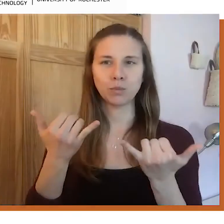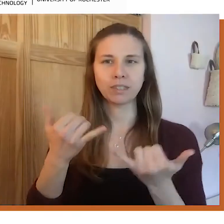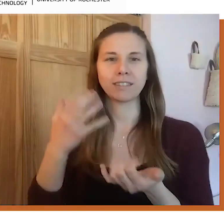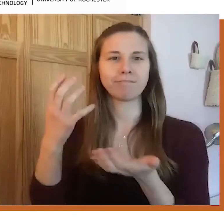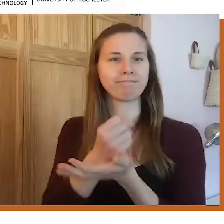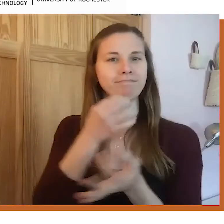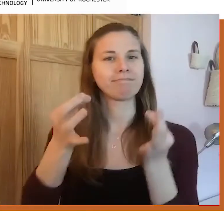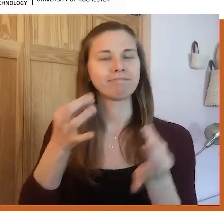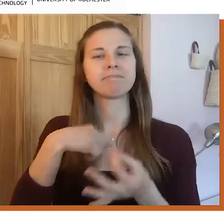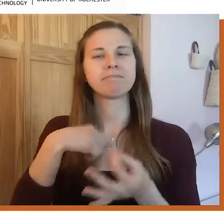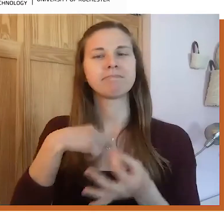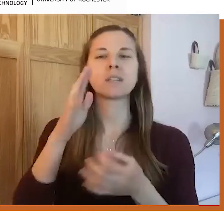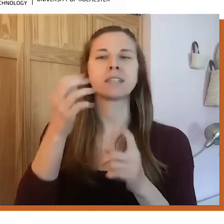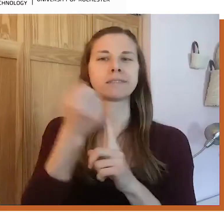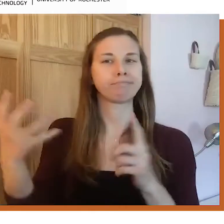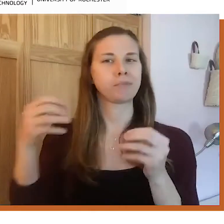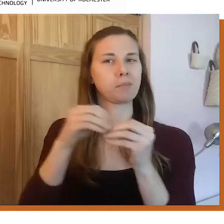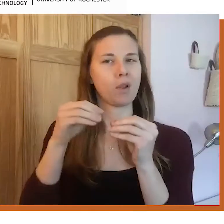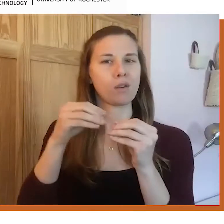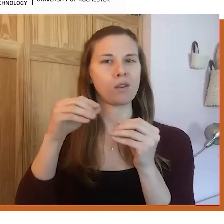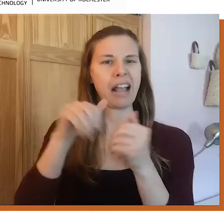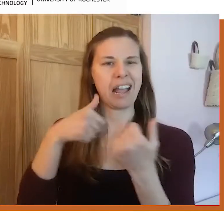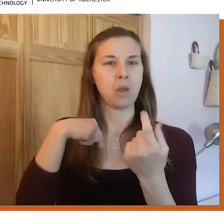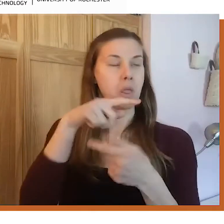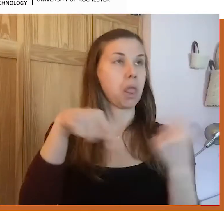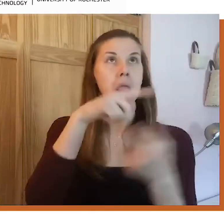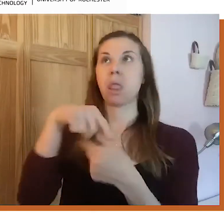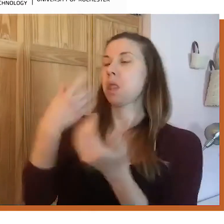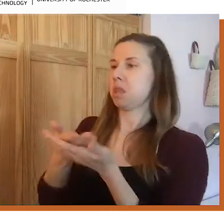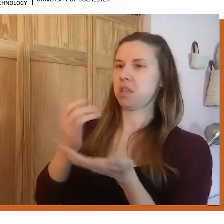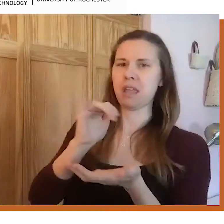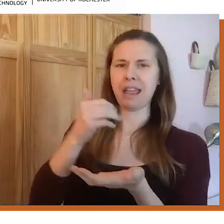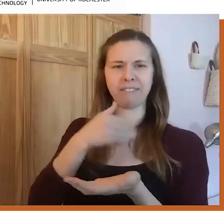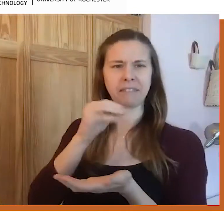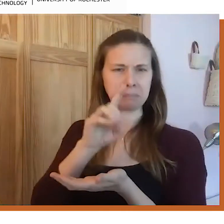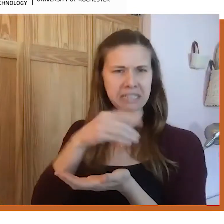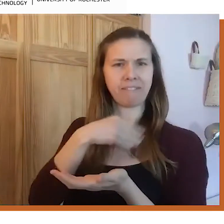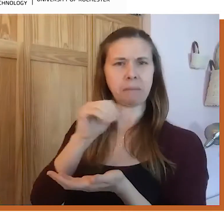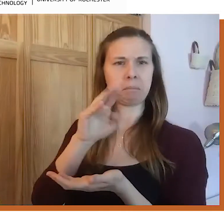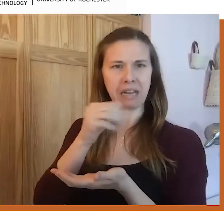I am very pleased to be here today and talk about how I did get to the point I am.